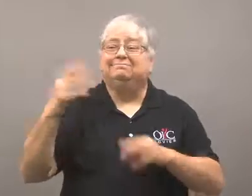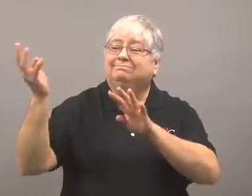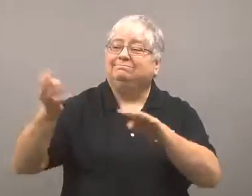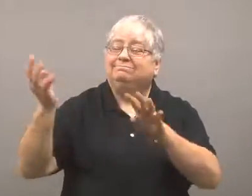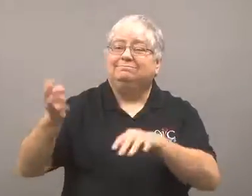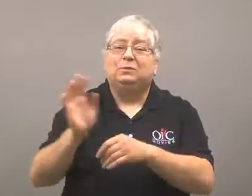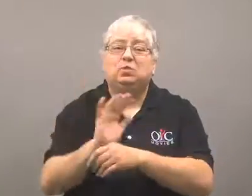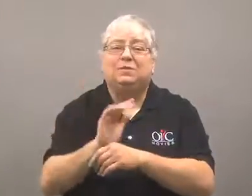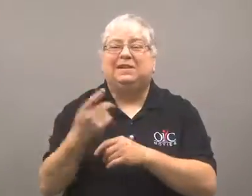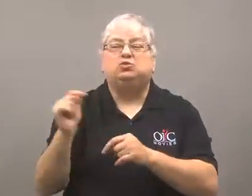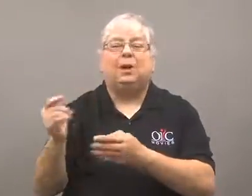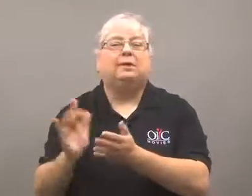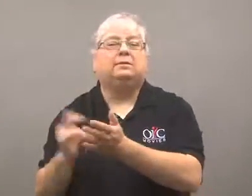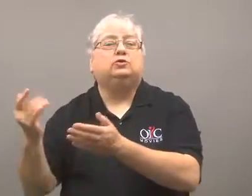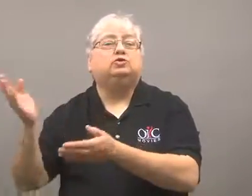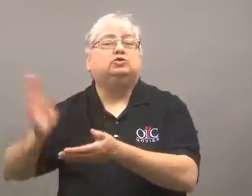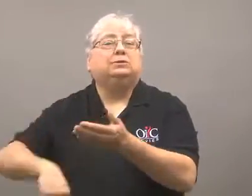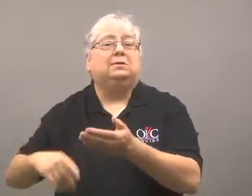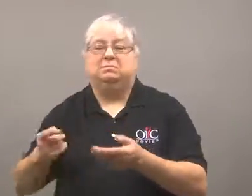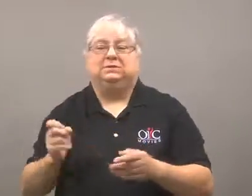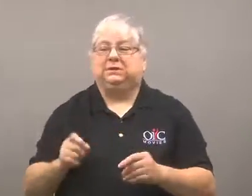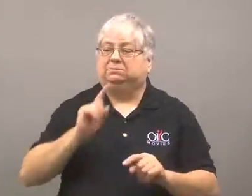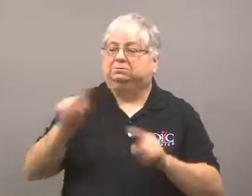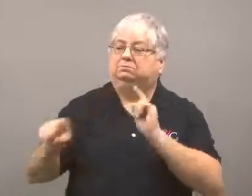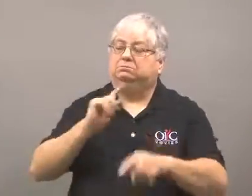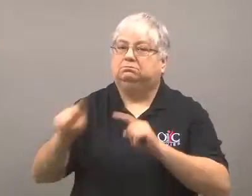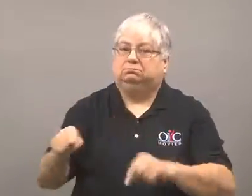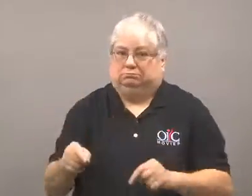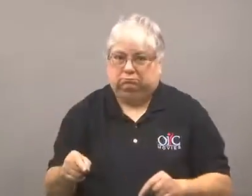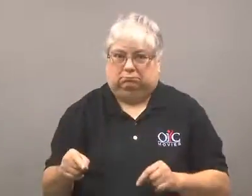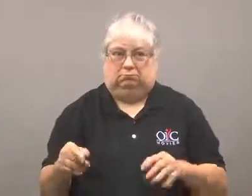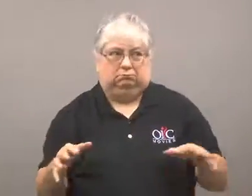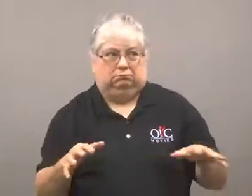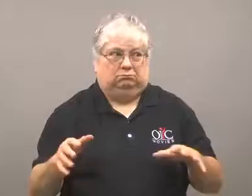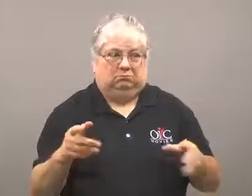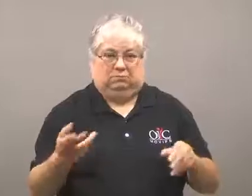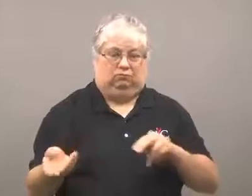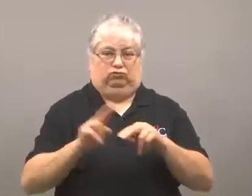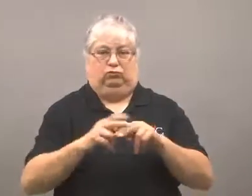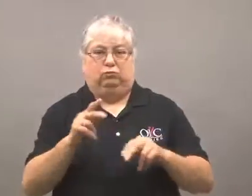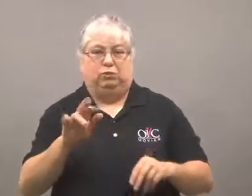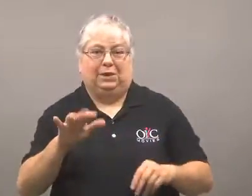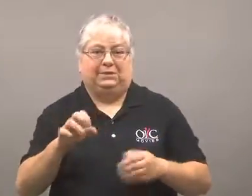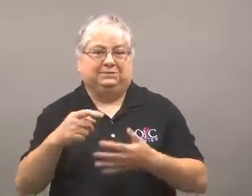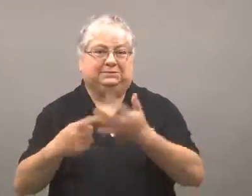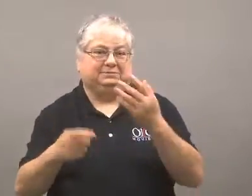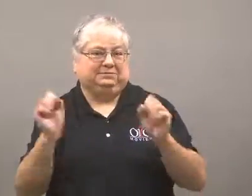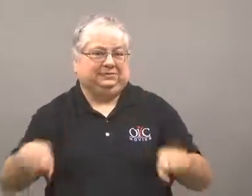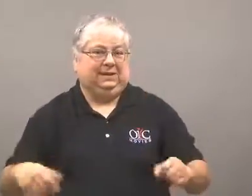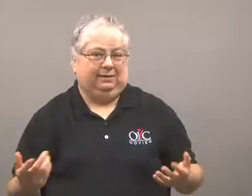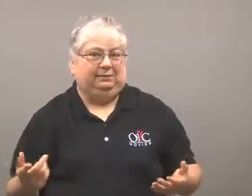People use Netflix to stream movies at a cheaper price. Comcast could force higher prices.